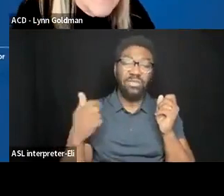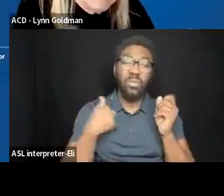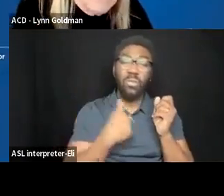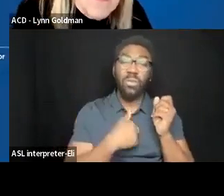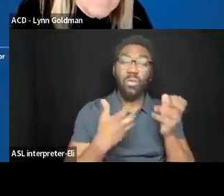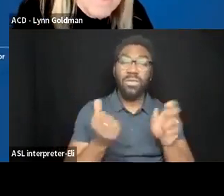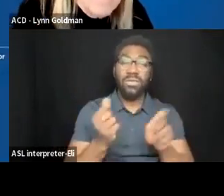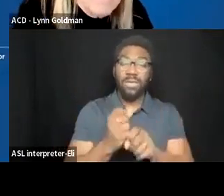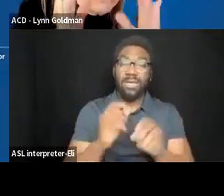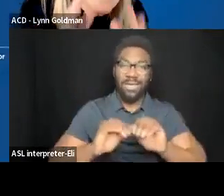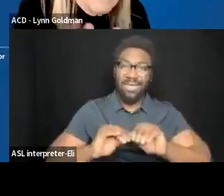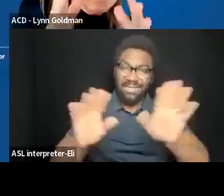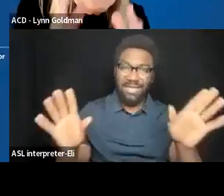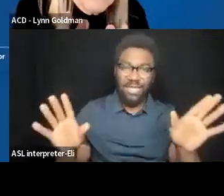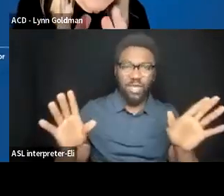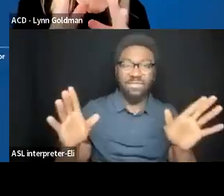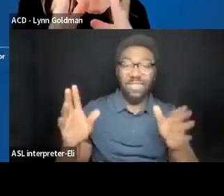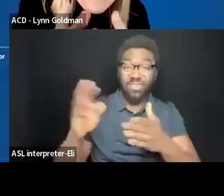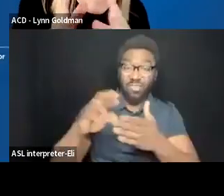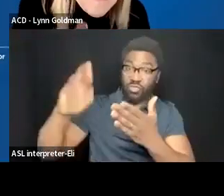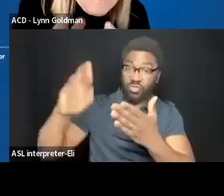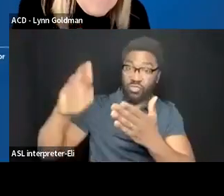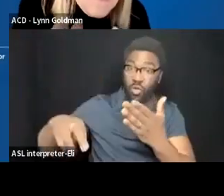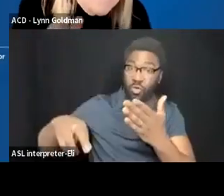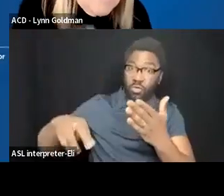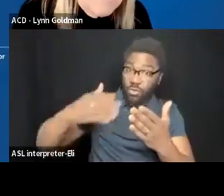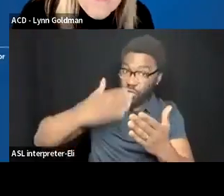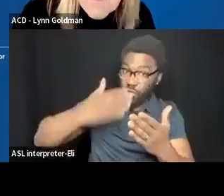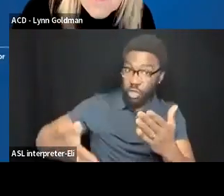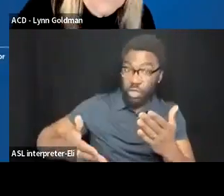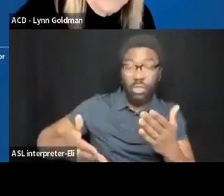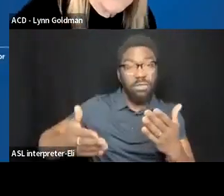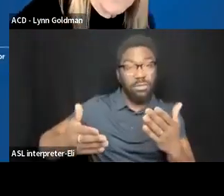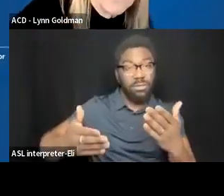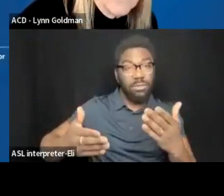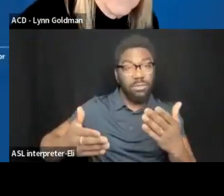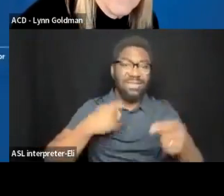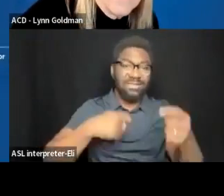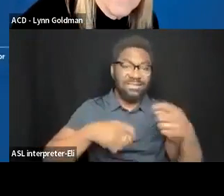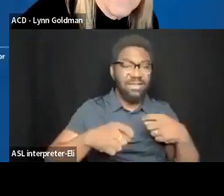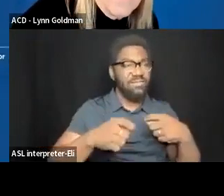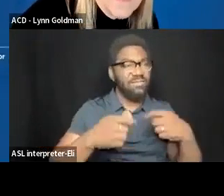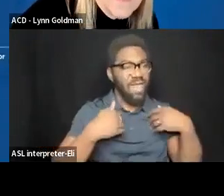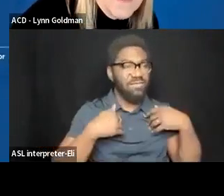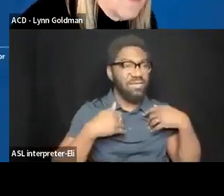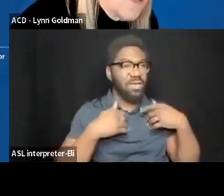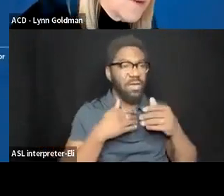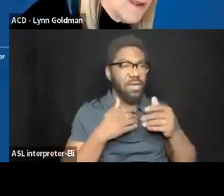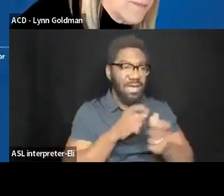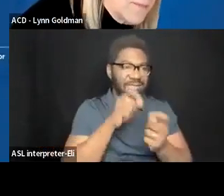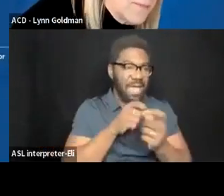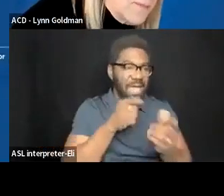in the outcome than, you know, that there's an exact process that they have to follow to get there. Thank you. Sorry. Thanks.